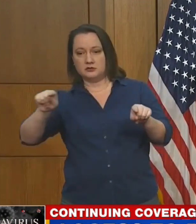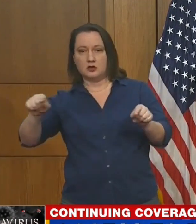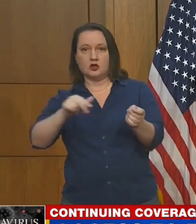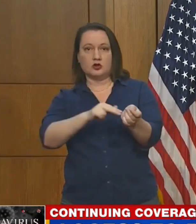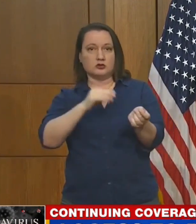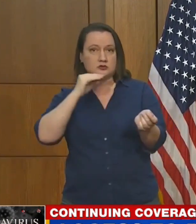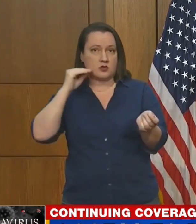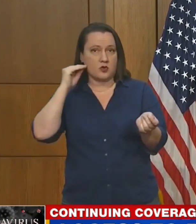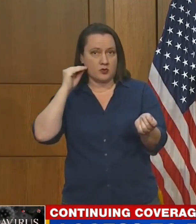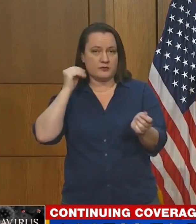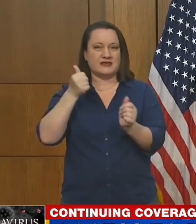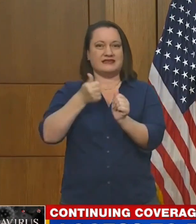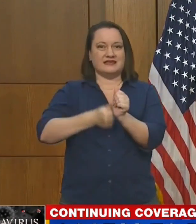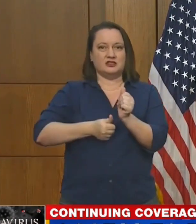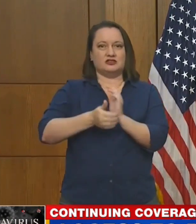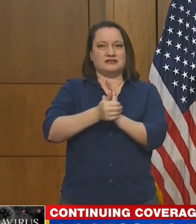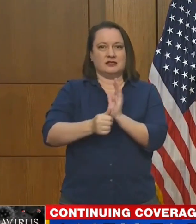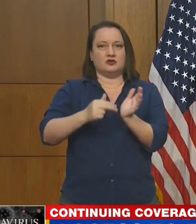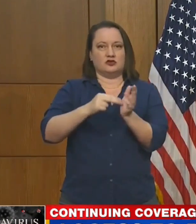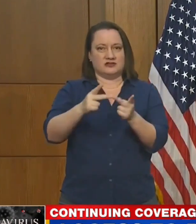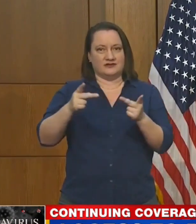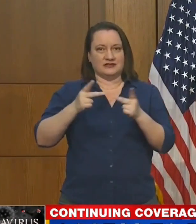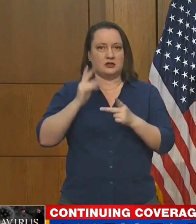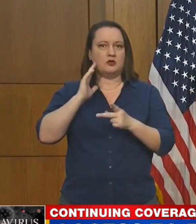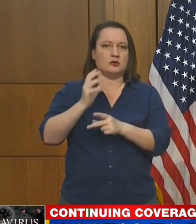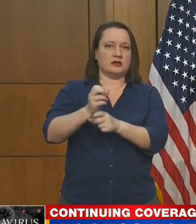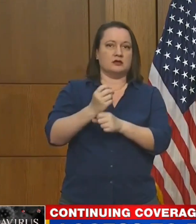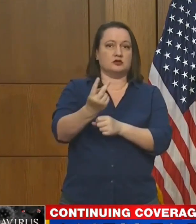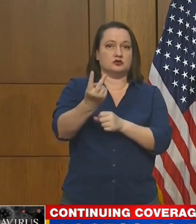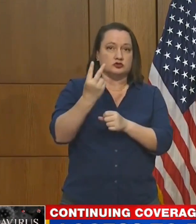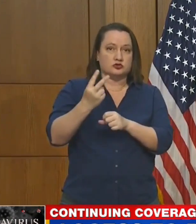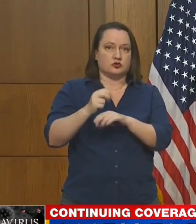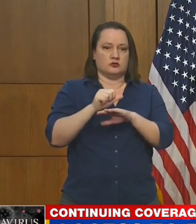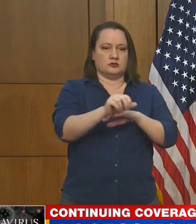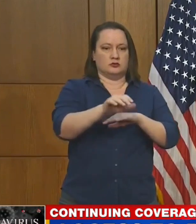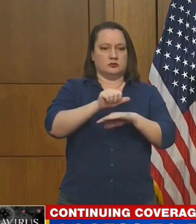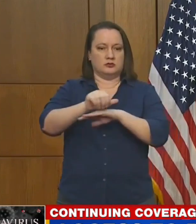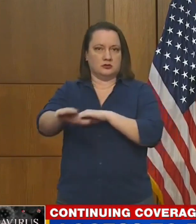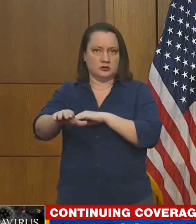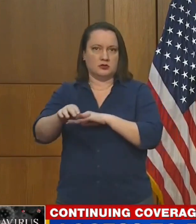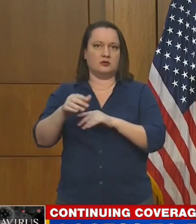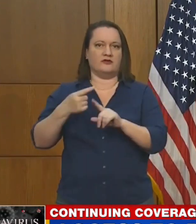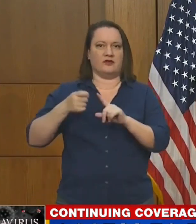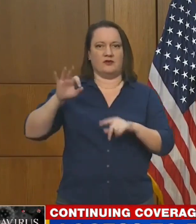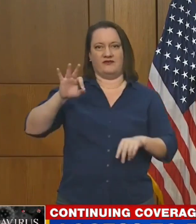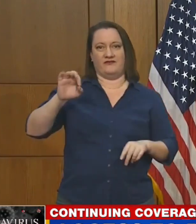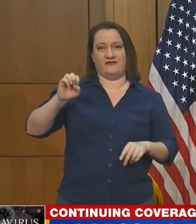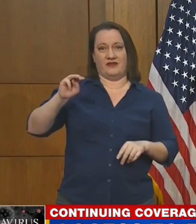SHIPPING SOME PPE AID DIRECTLY TO NURSING HOMES H. SKILLED NURSING FACILITY WILL RECEIVE